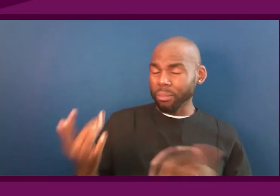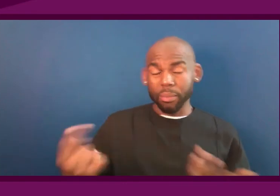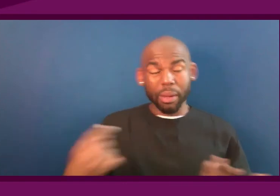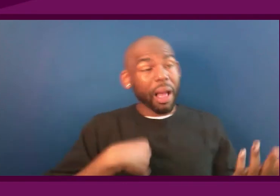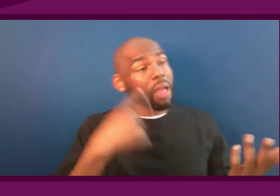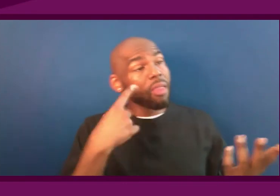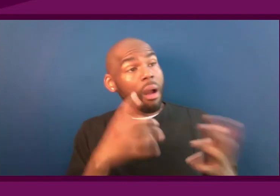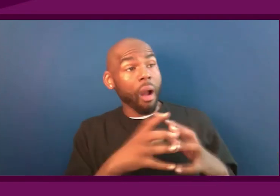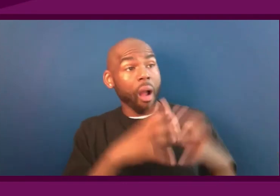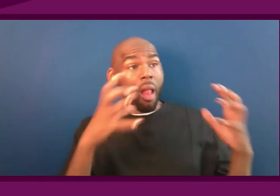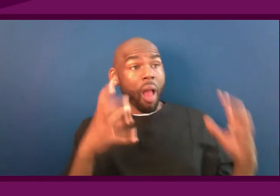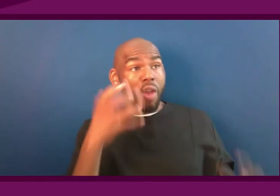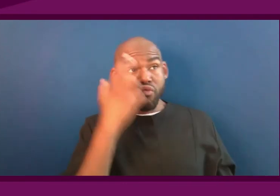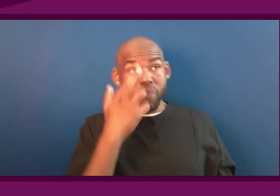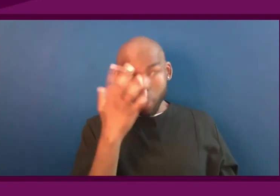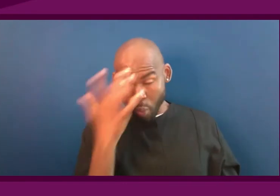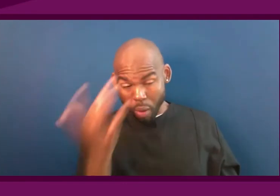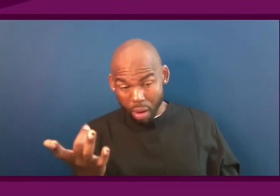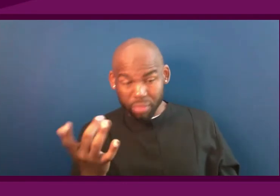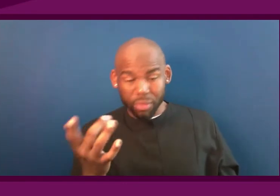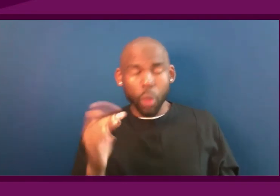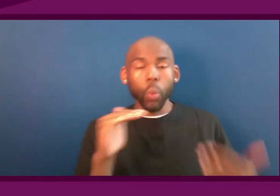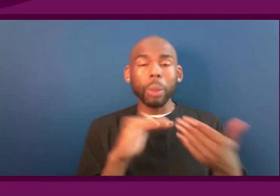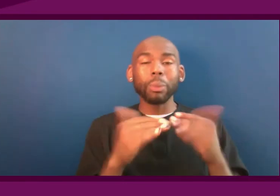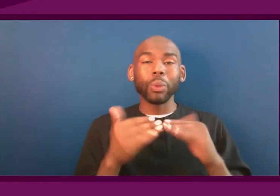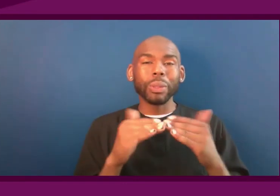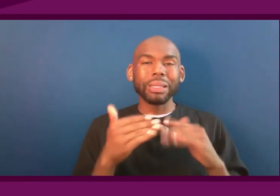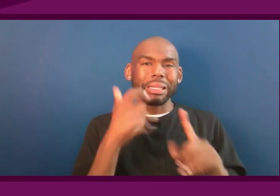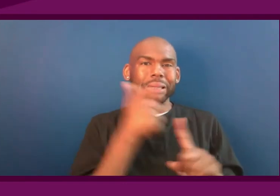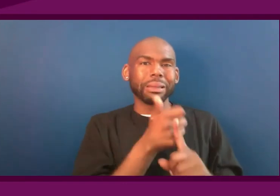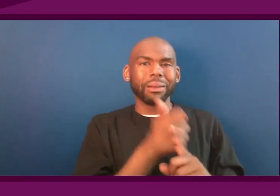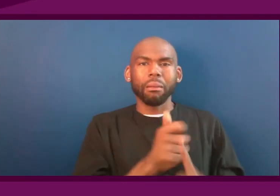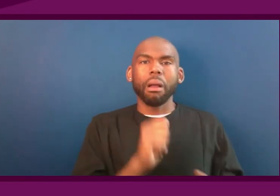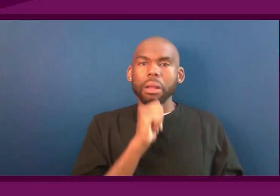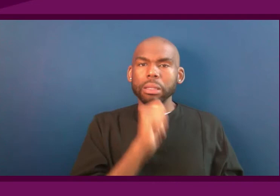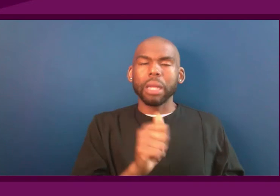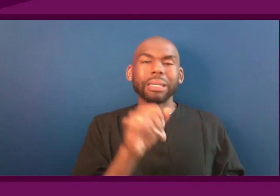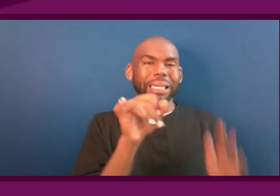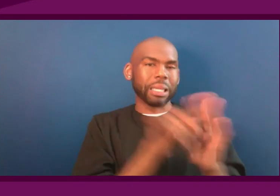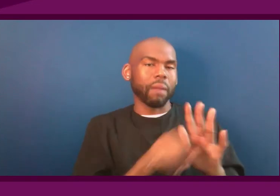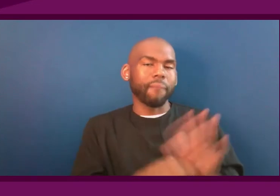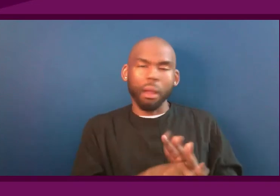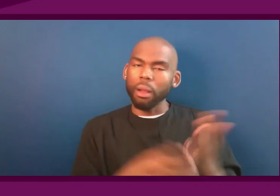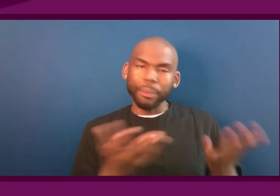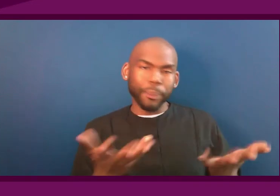and come together. You know, I... we can learn a lot from the LGBT community. It's really LGBTQIA